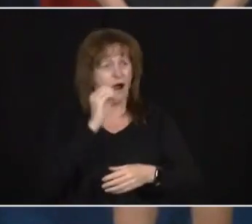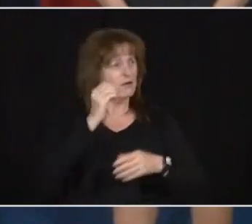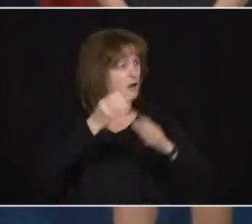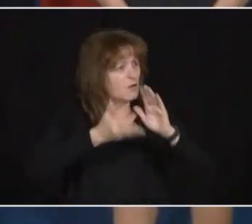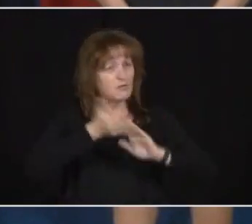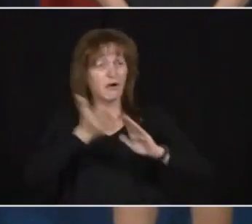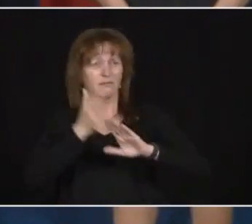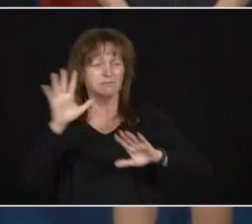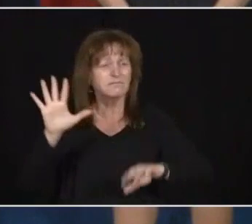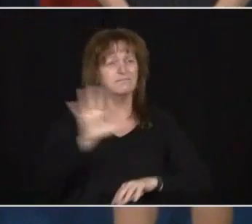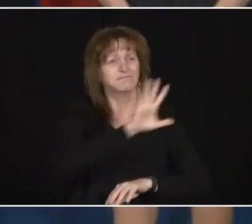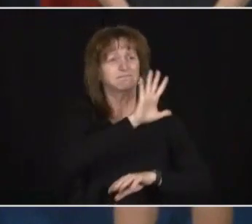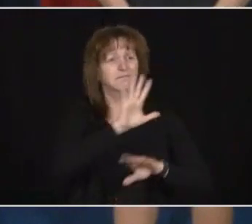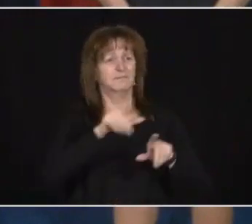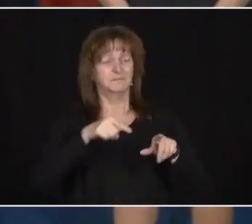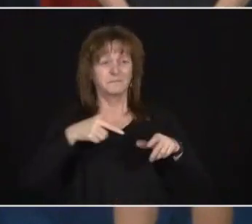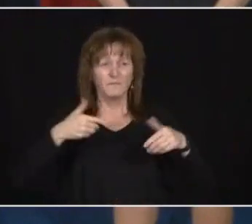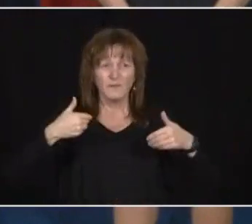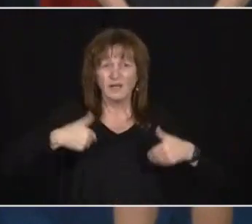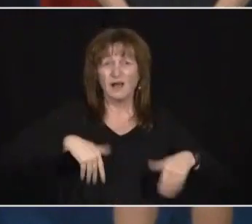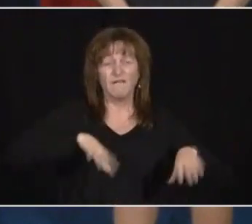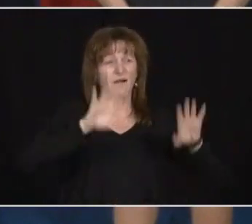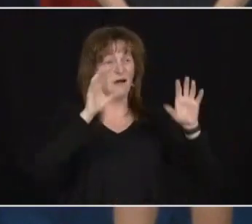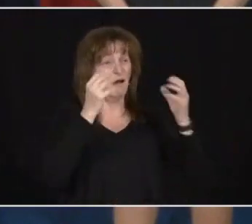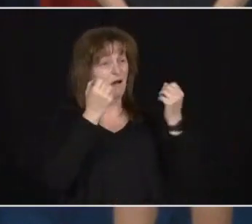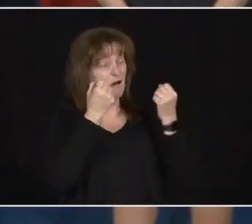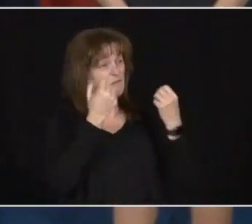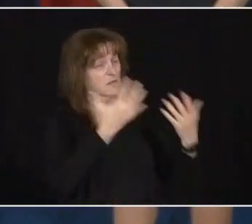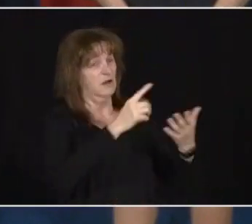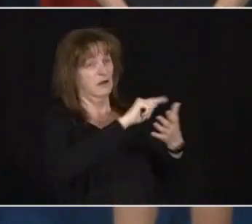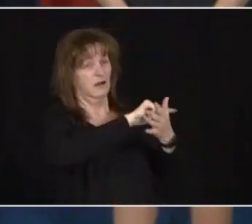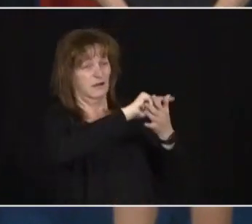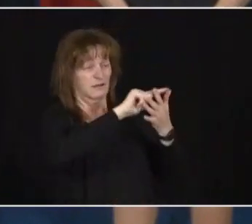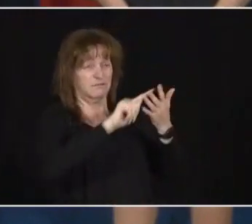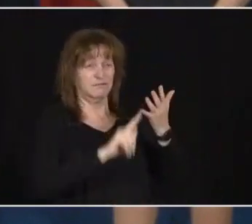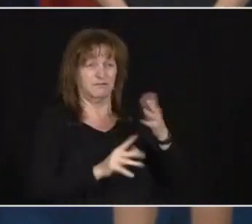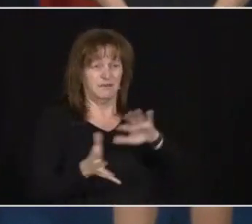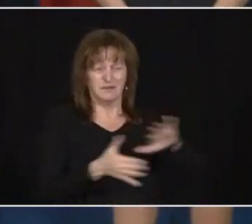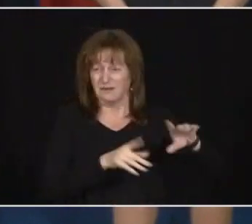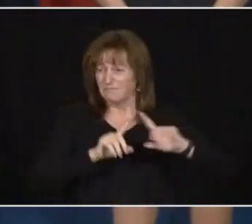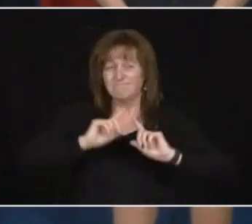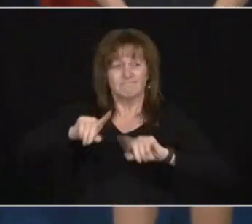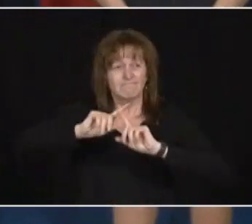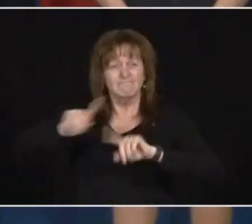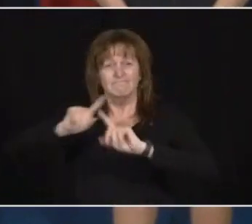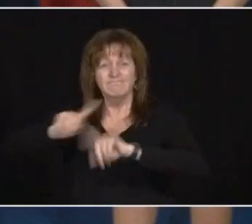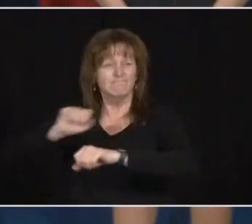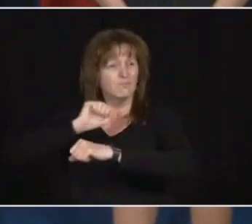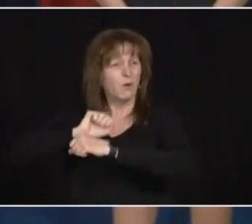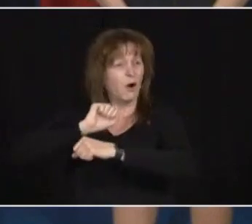great sacrifices to fight the people that are out there and supporting us day